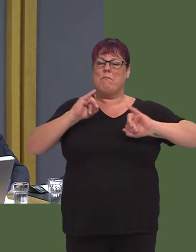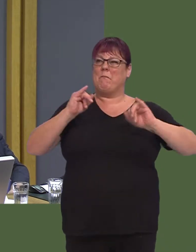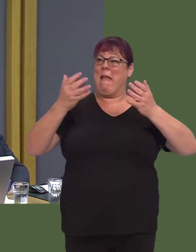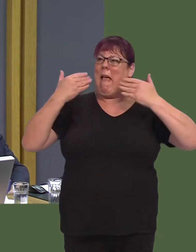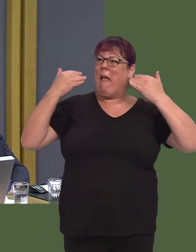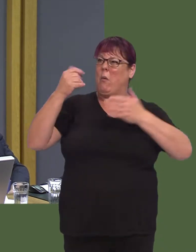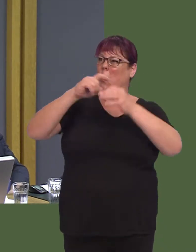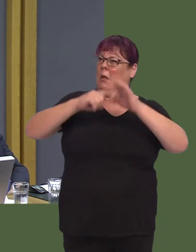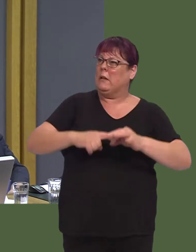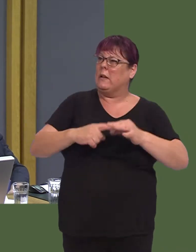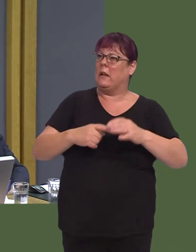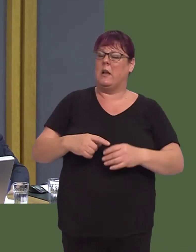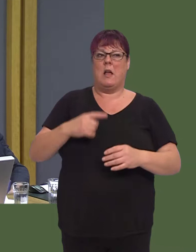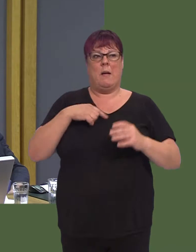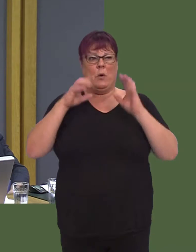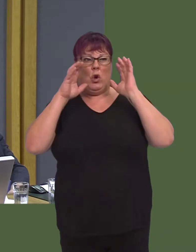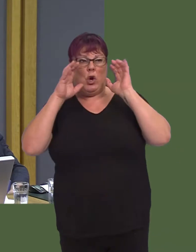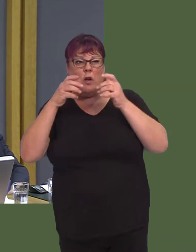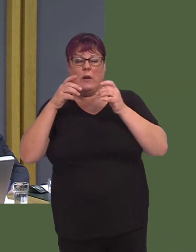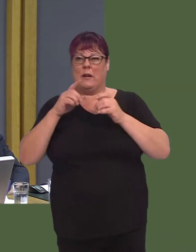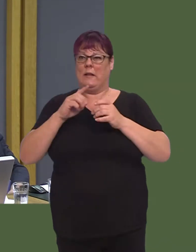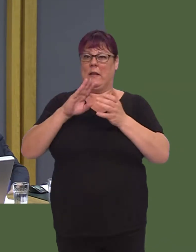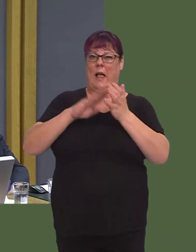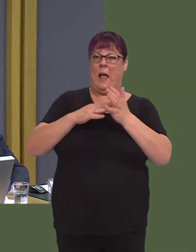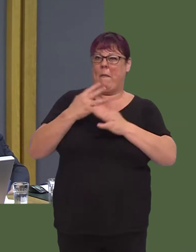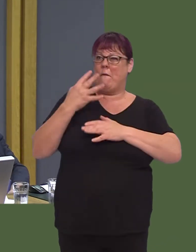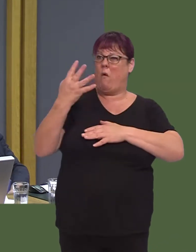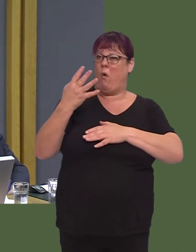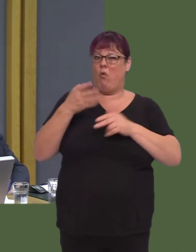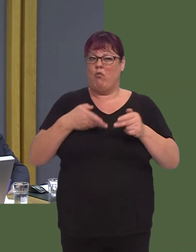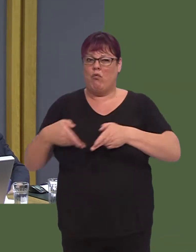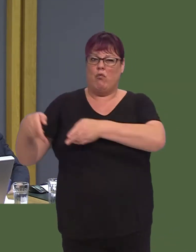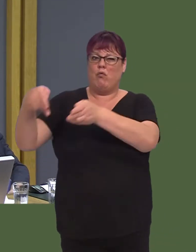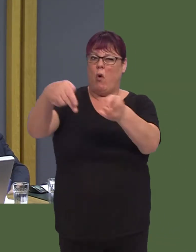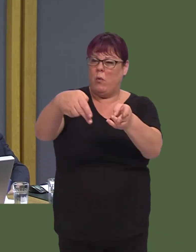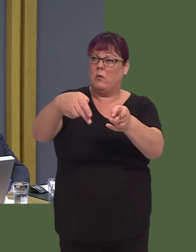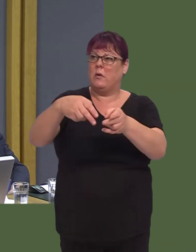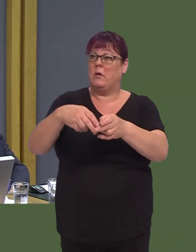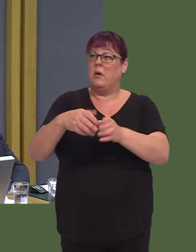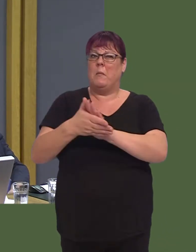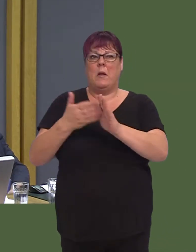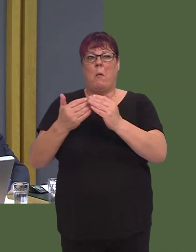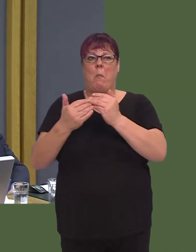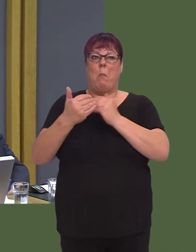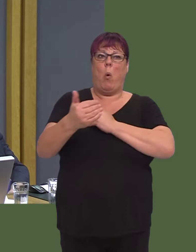I'm extremely concerned that this relief road would increase the number of people commuting